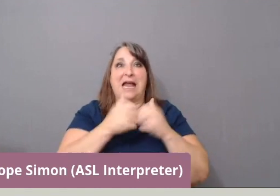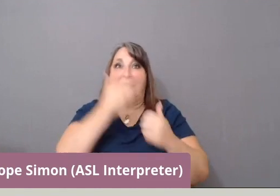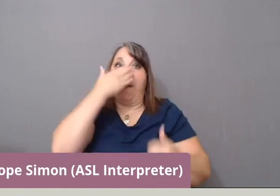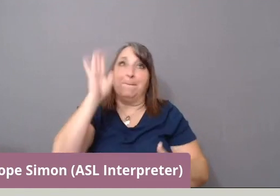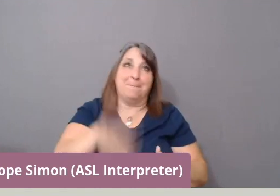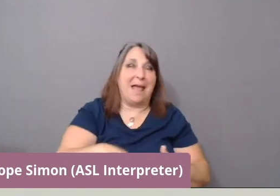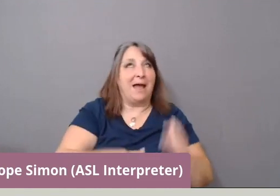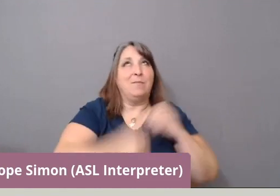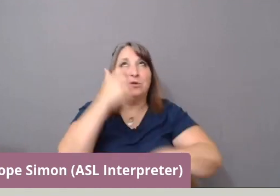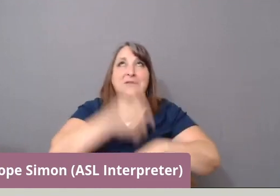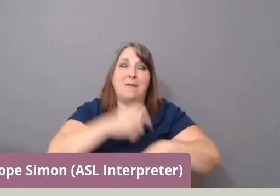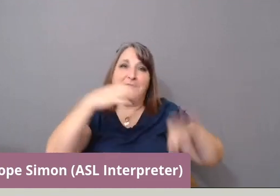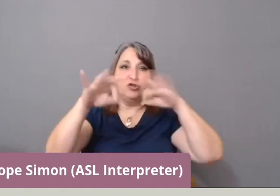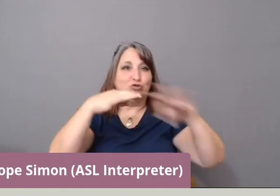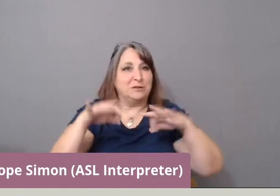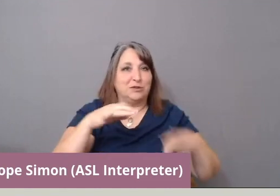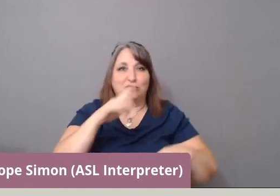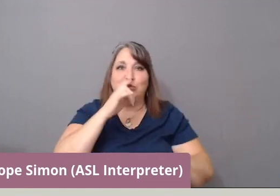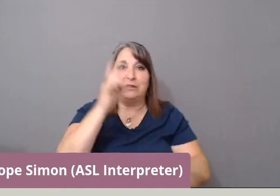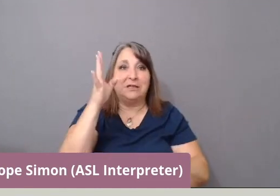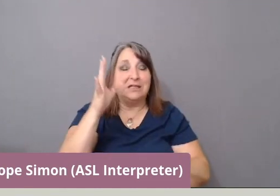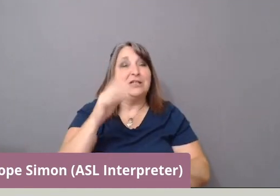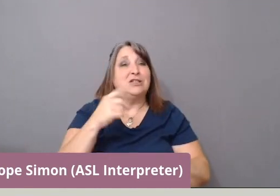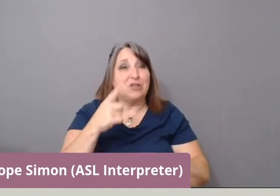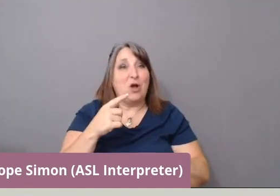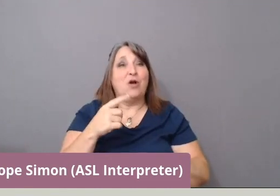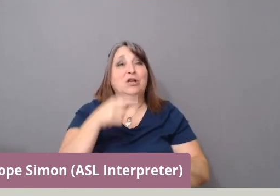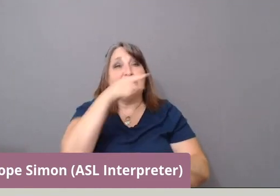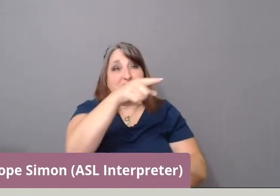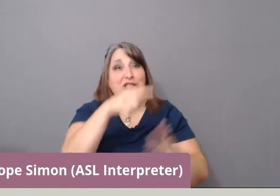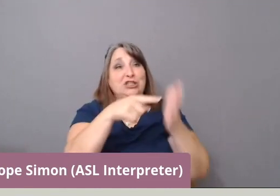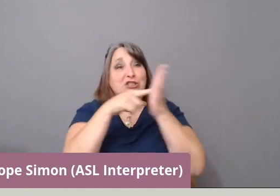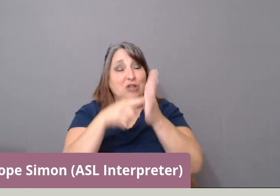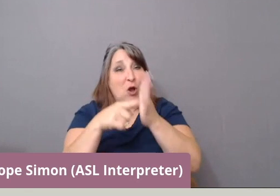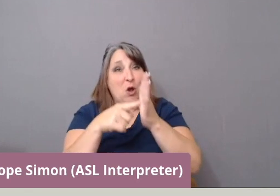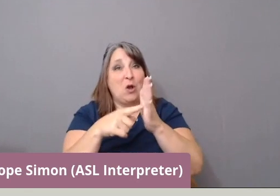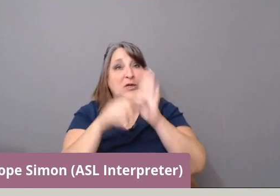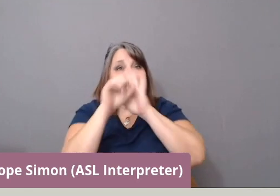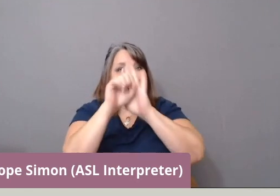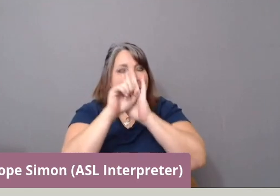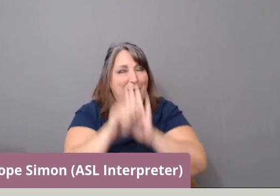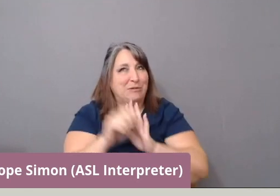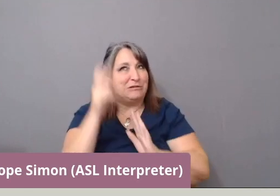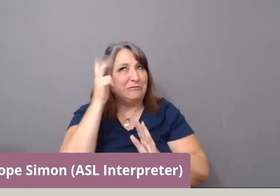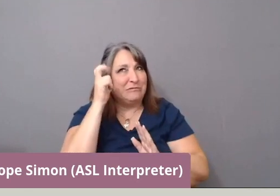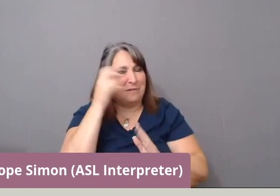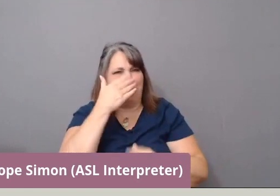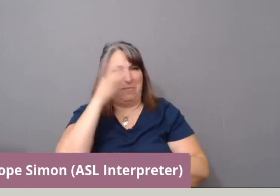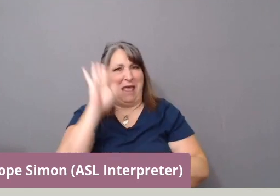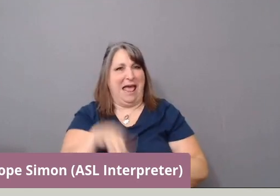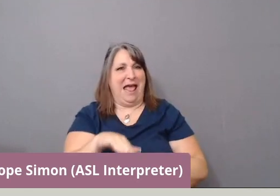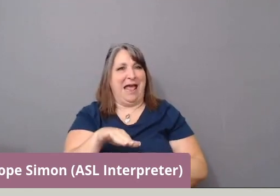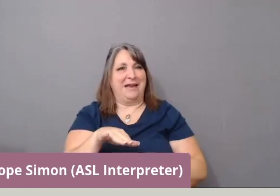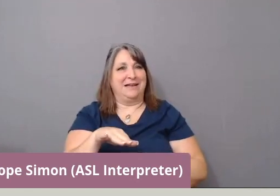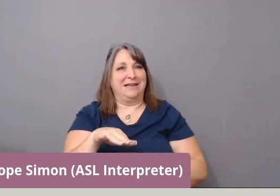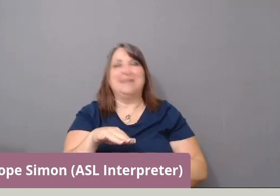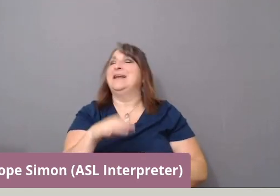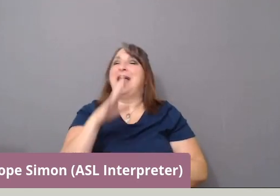And she gave samples of just how bad they were. And I had locked picture, and I was entering post sound.